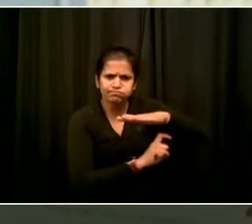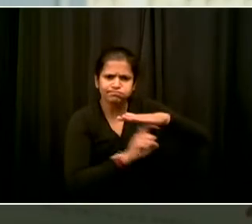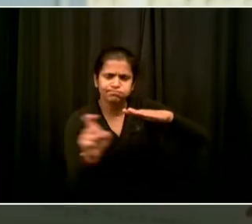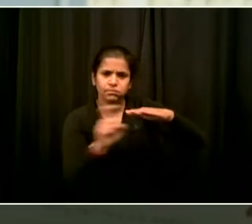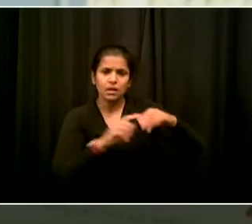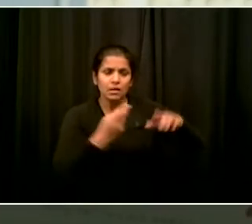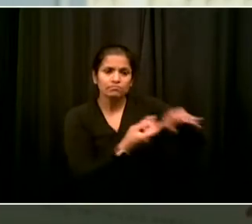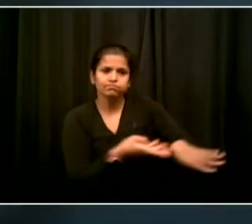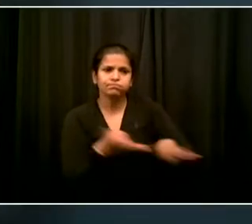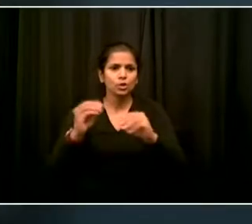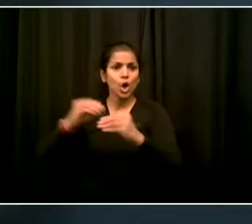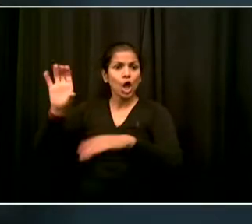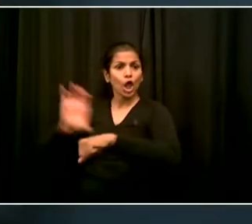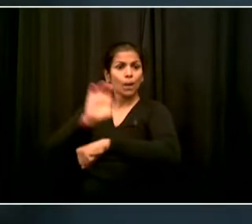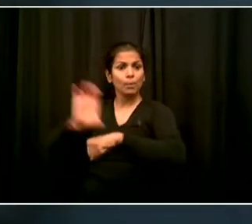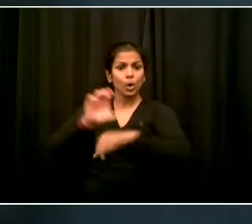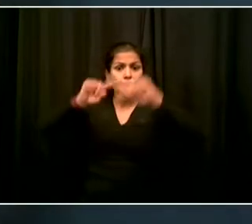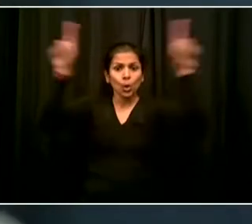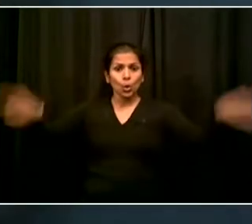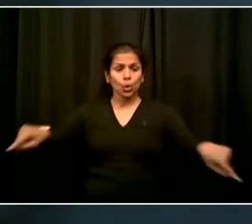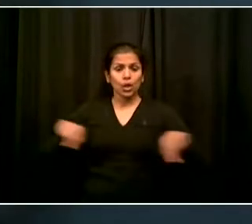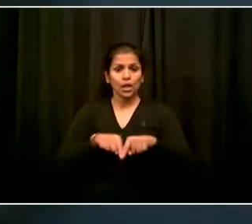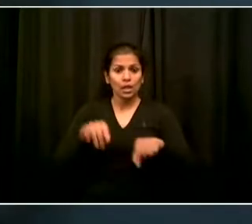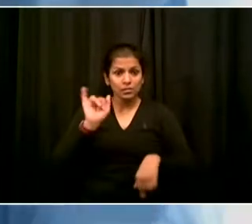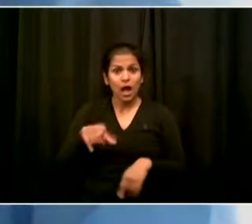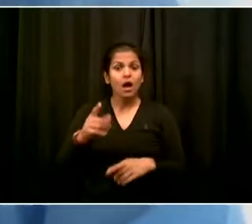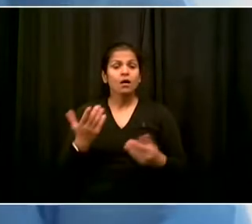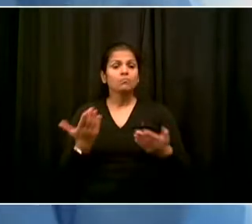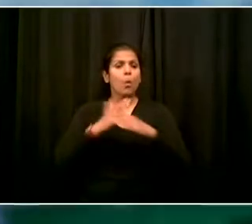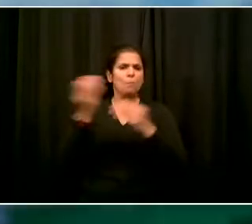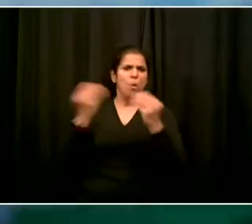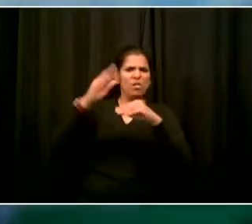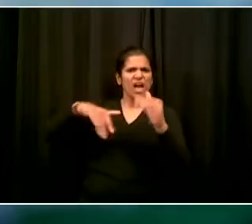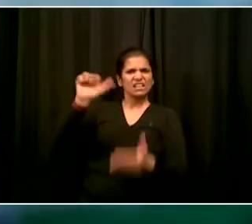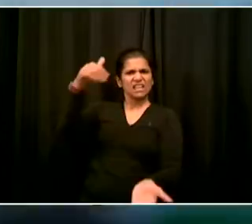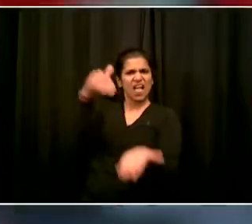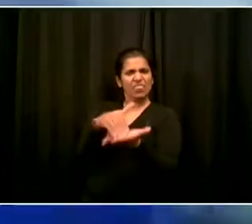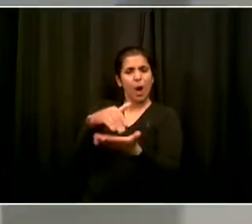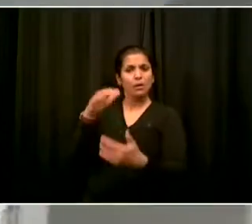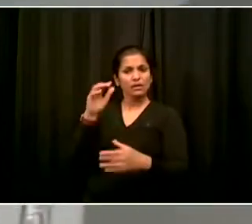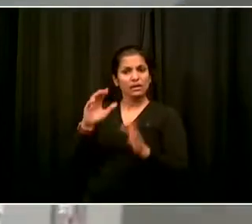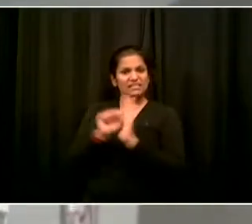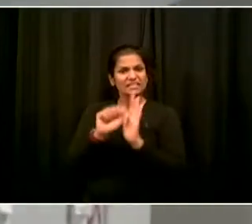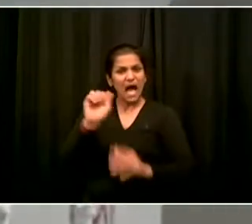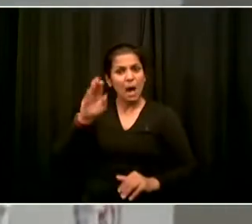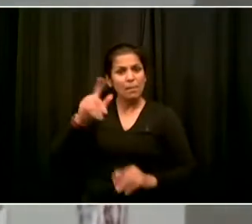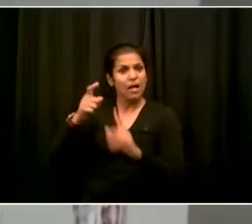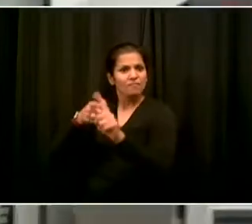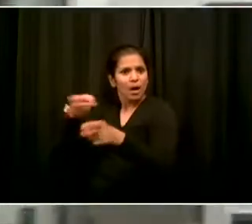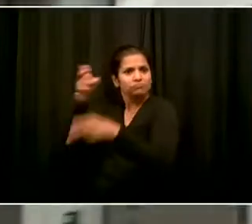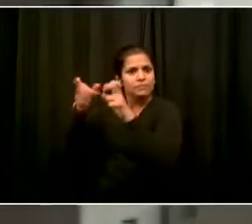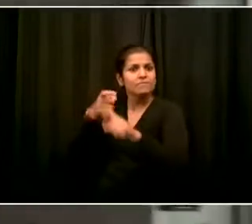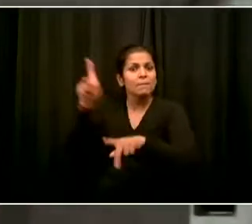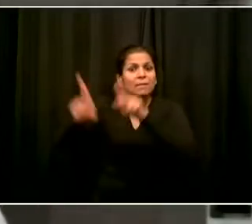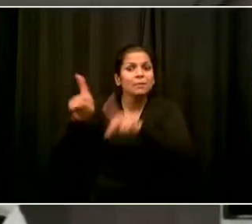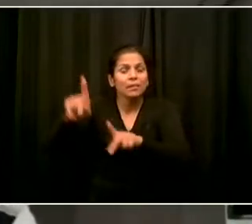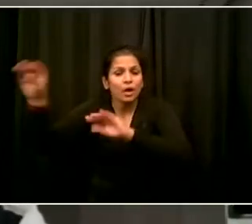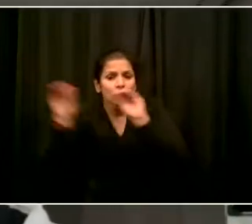ACCURATE RESULTS POSSIBLE. AND EACH SCPEIMEN IS EXAMINED TO